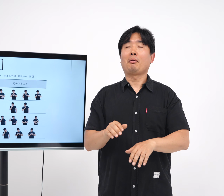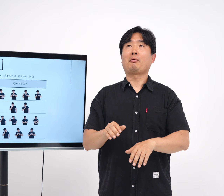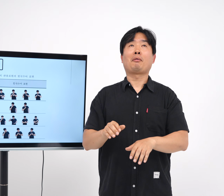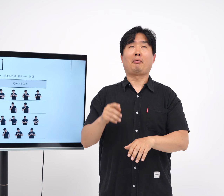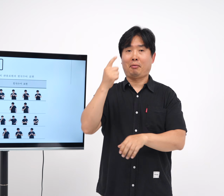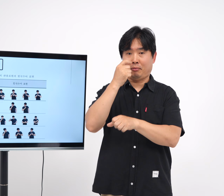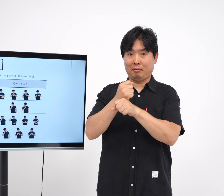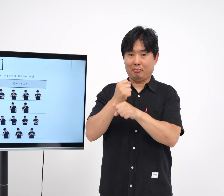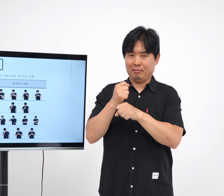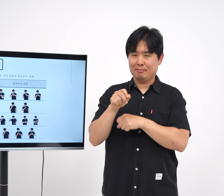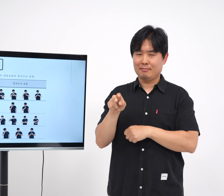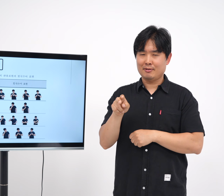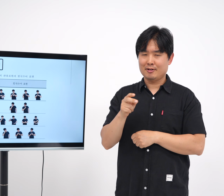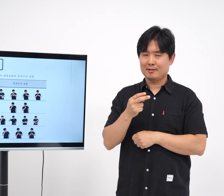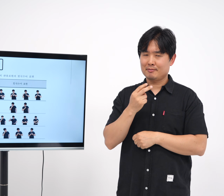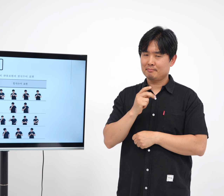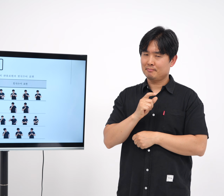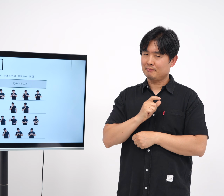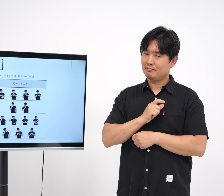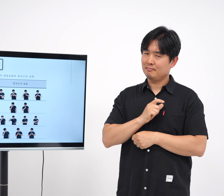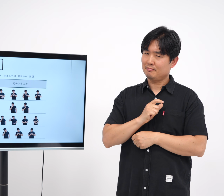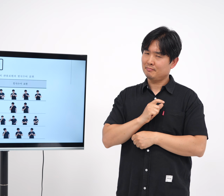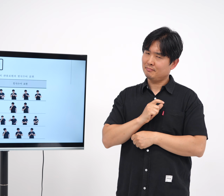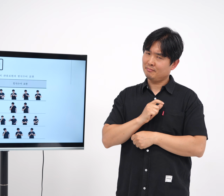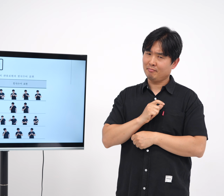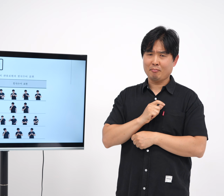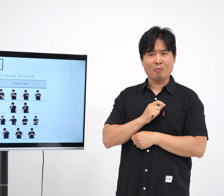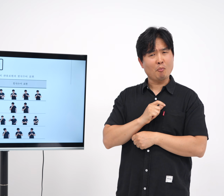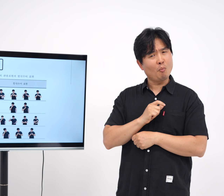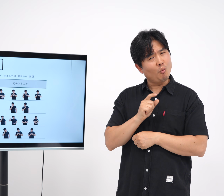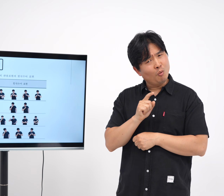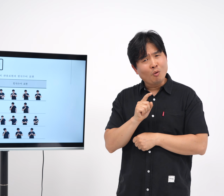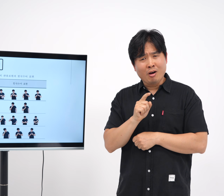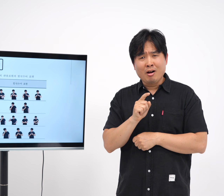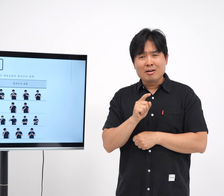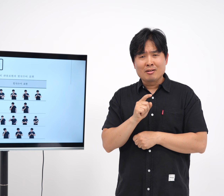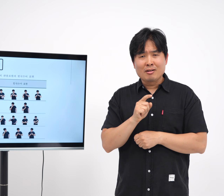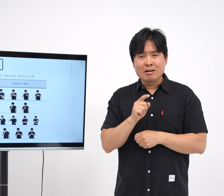that comes from thinking someone has stolen something. That is, it means "Oh, something is 'suspicious, doubtful'".